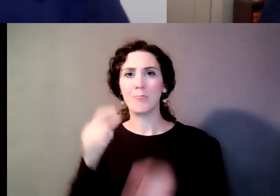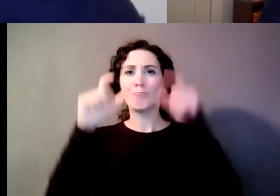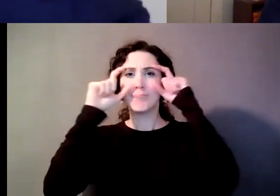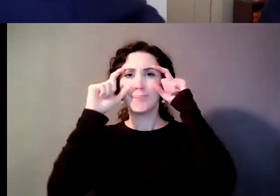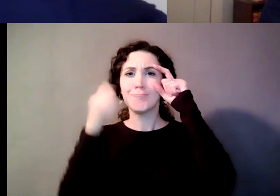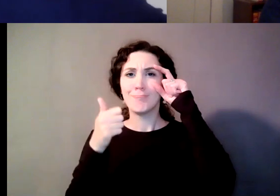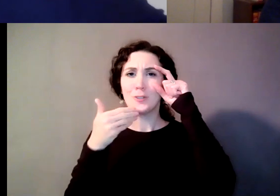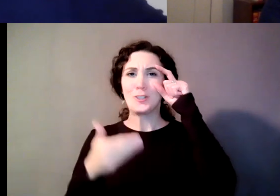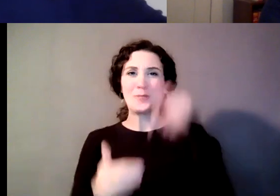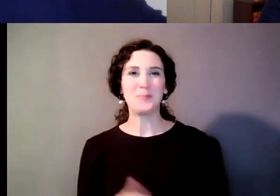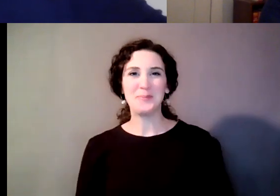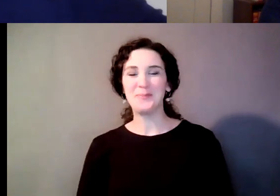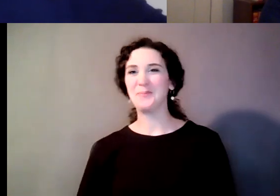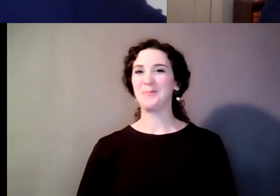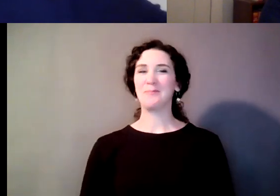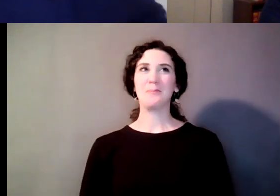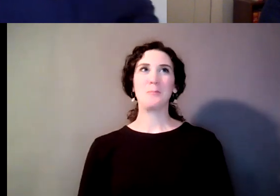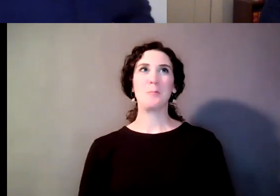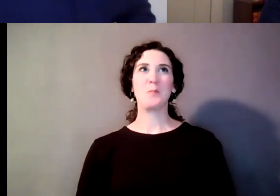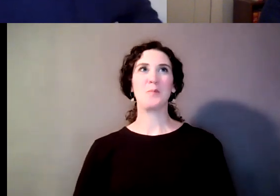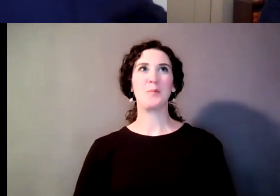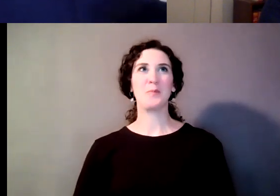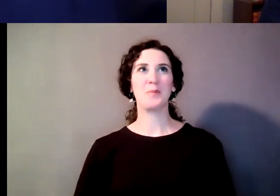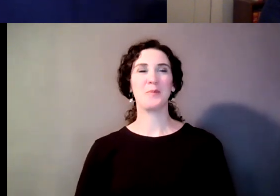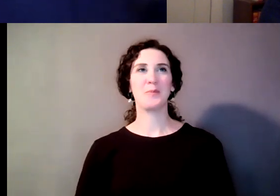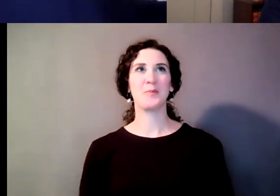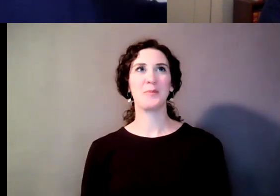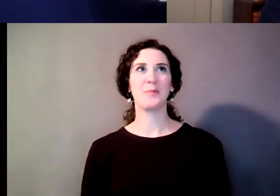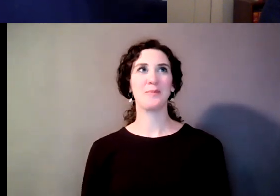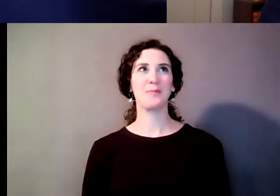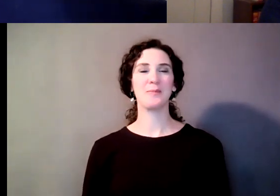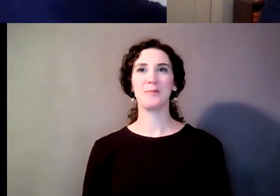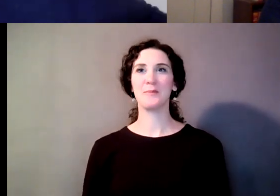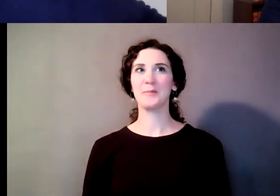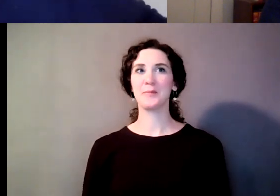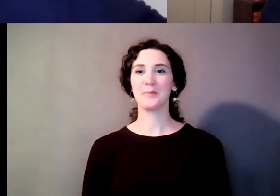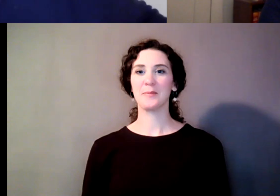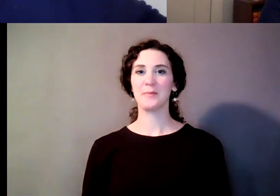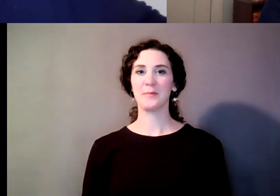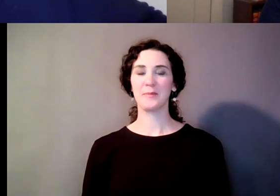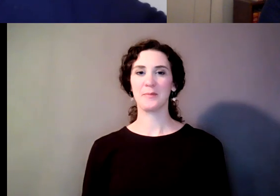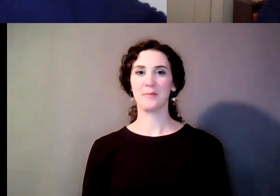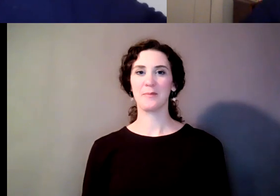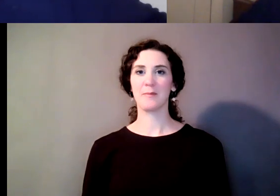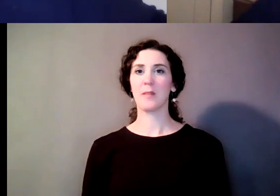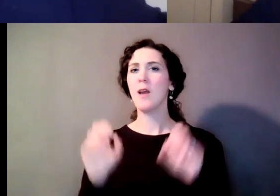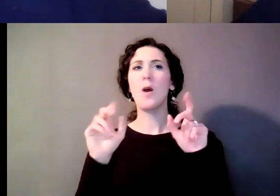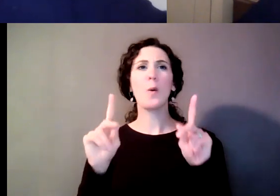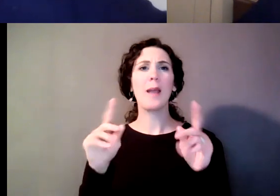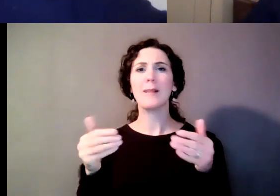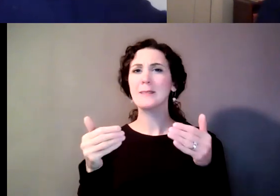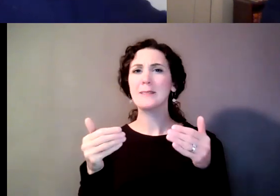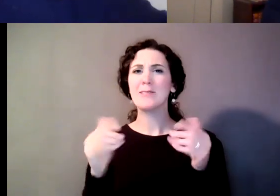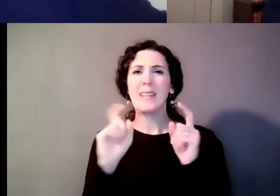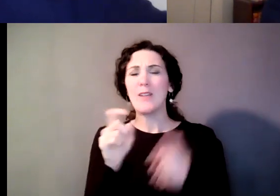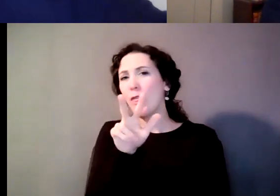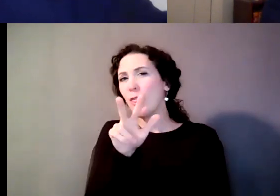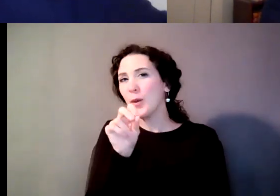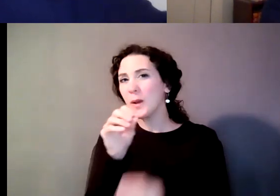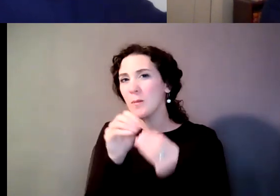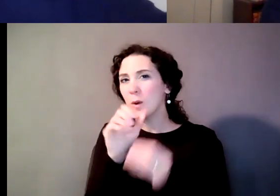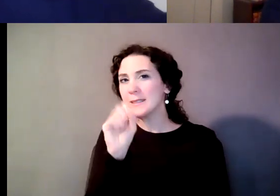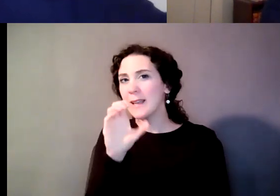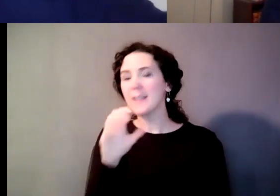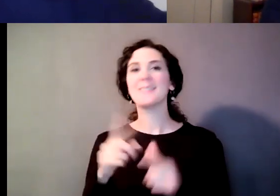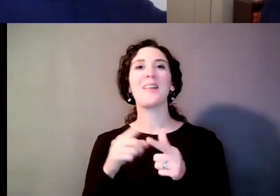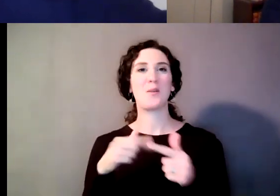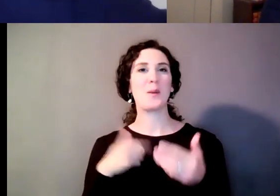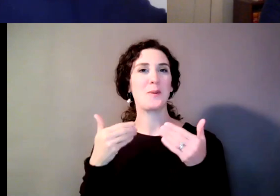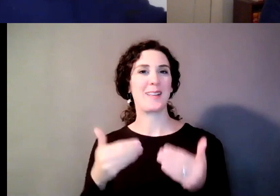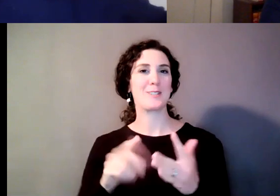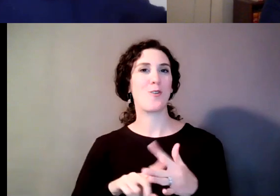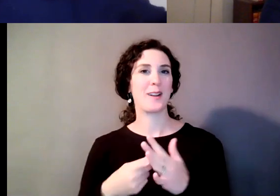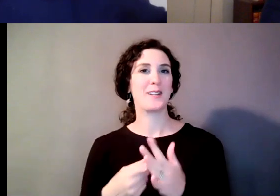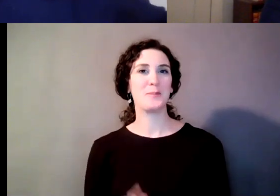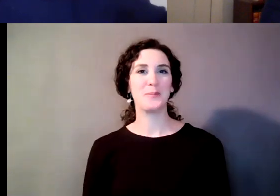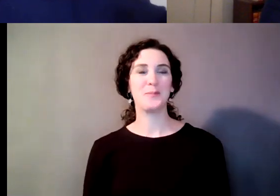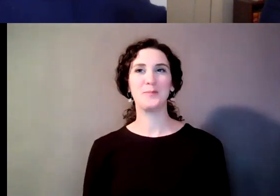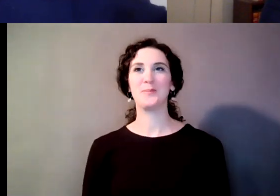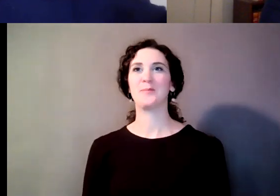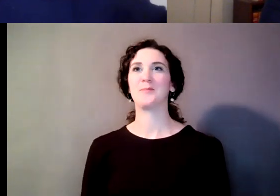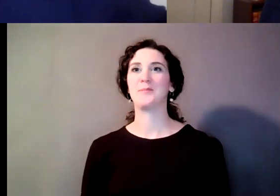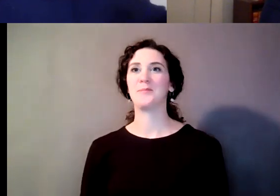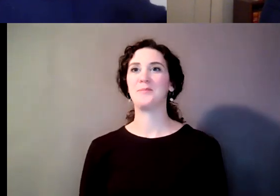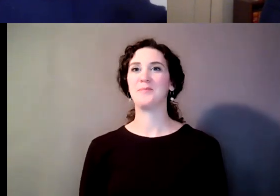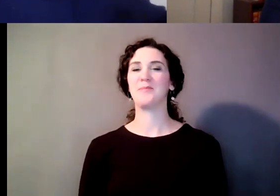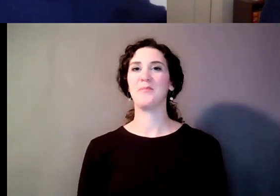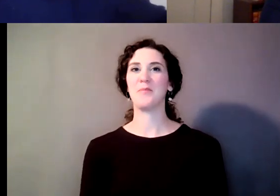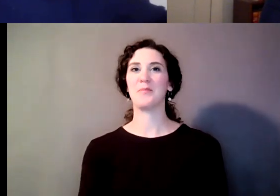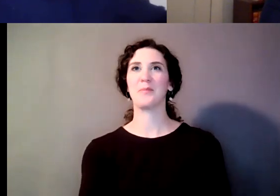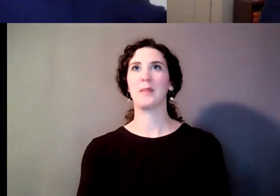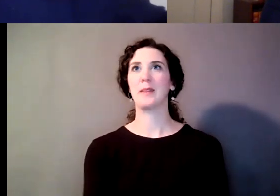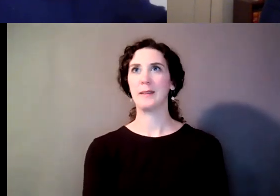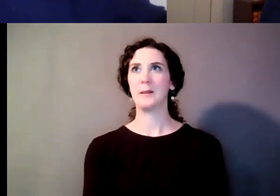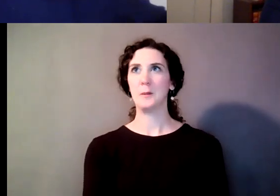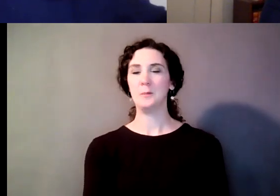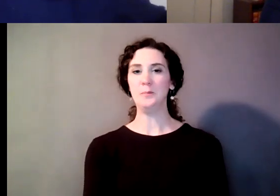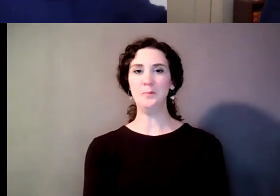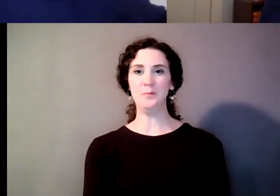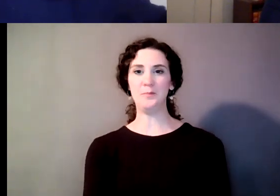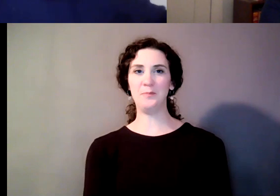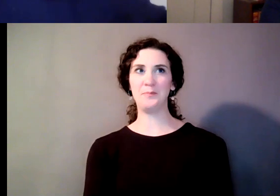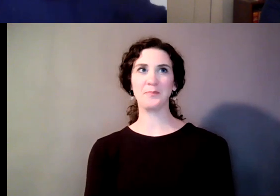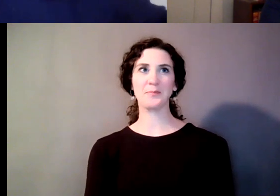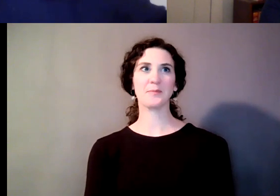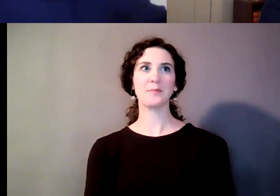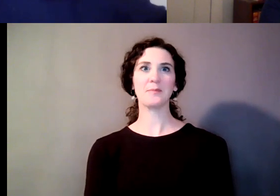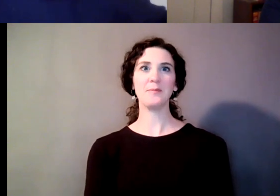All right, let's just give it about 30 more seconds and then we will kick it off.